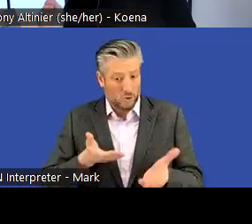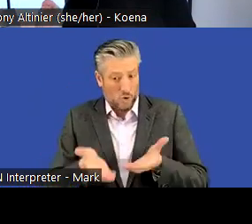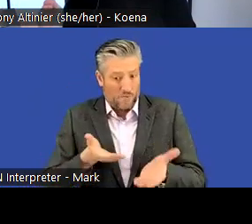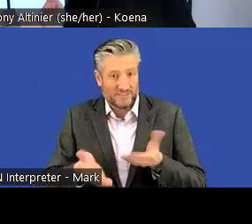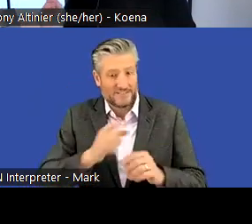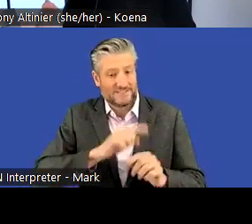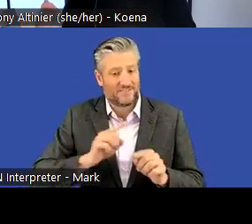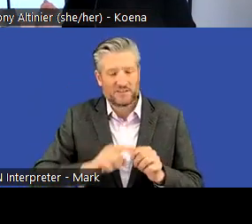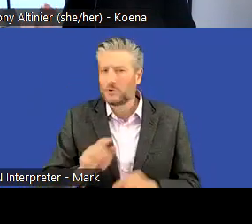but are really important.